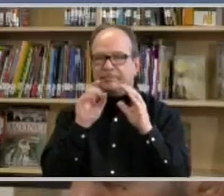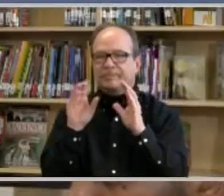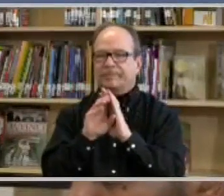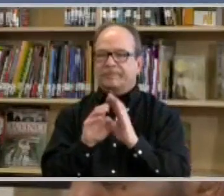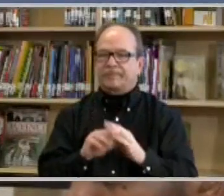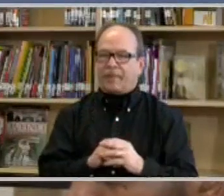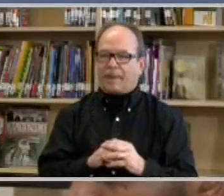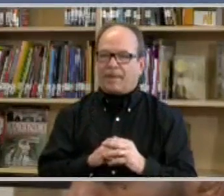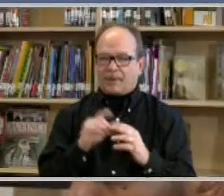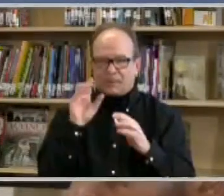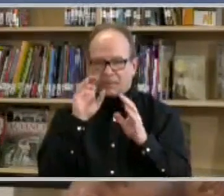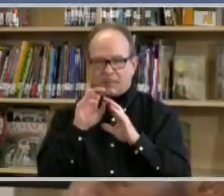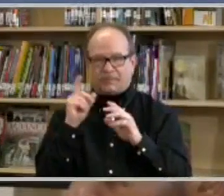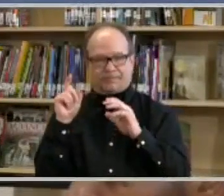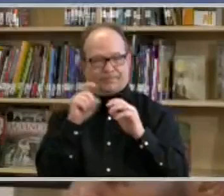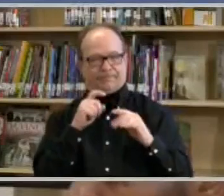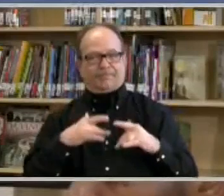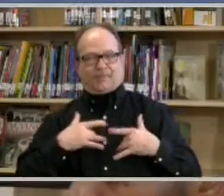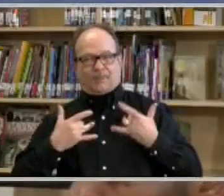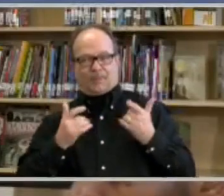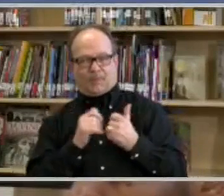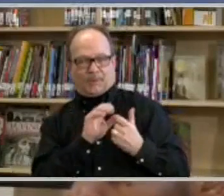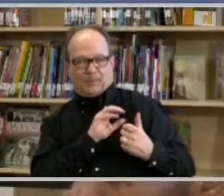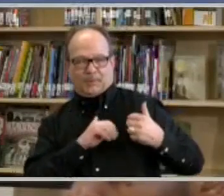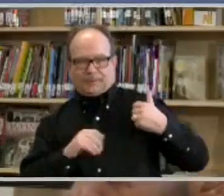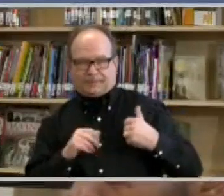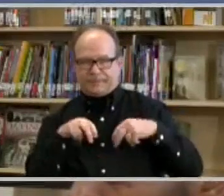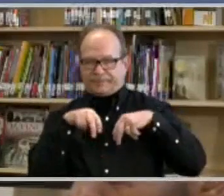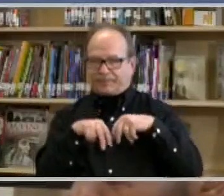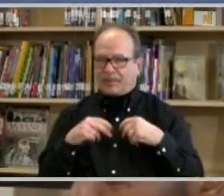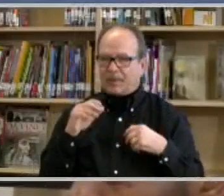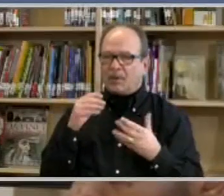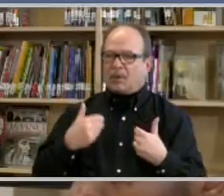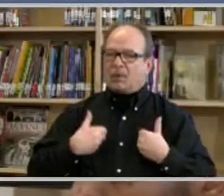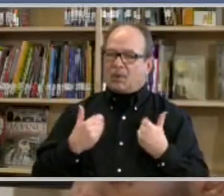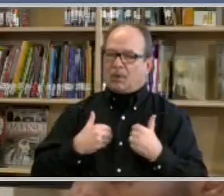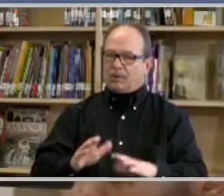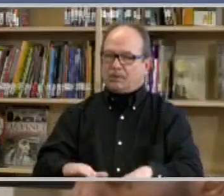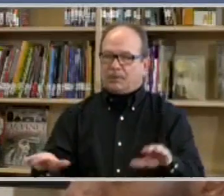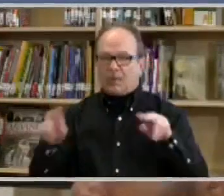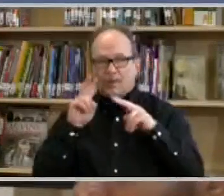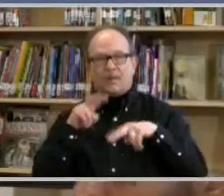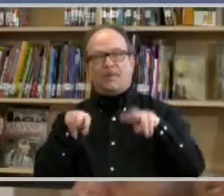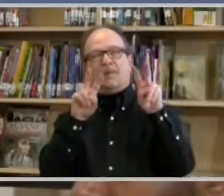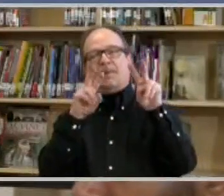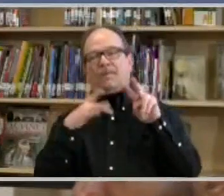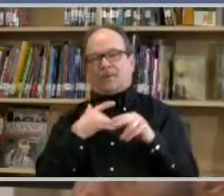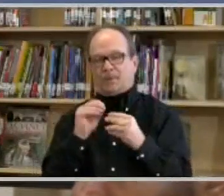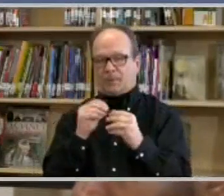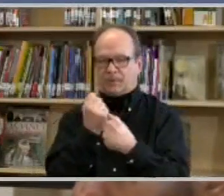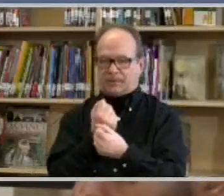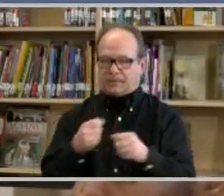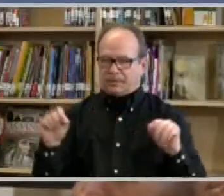TAKING PHOTOS WITH THE